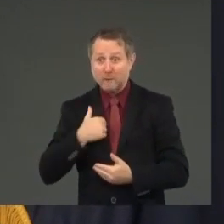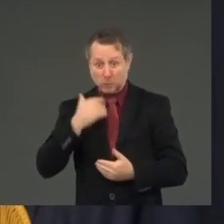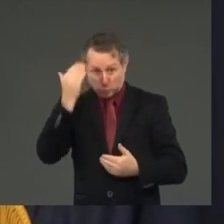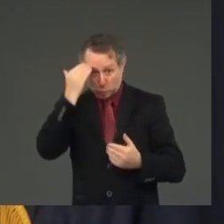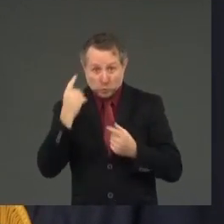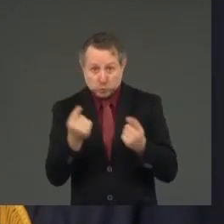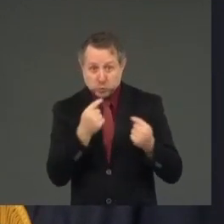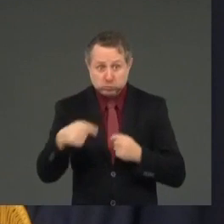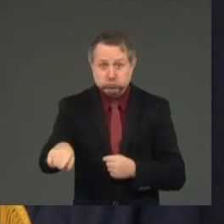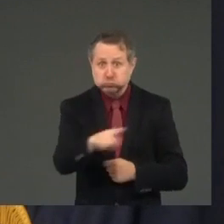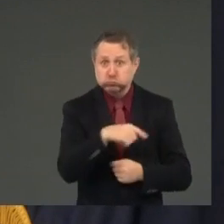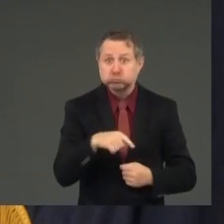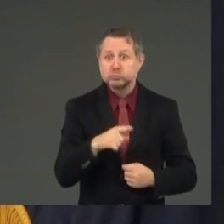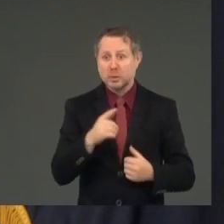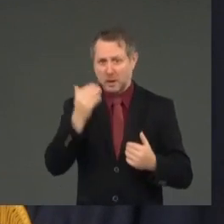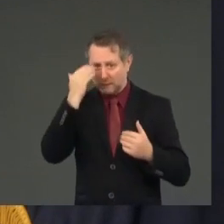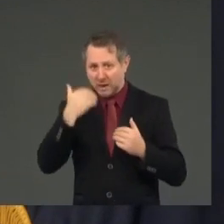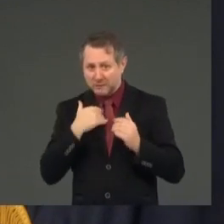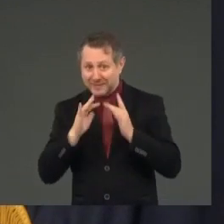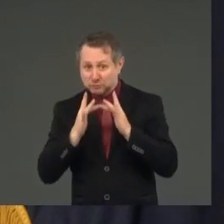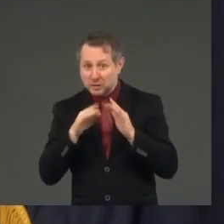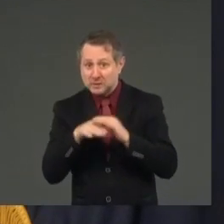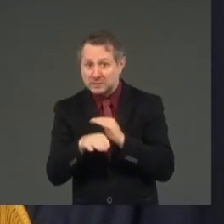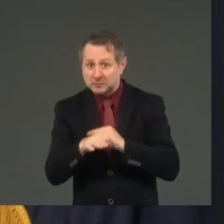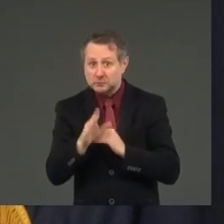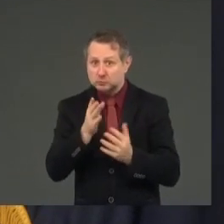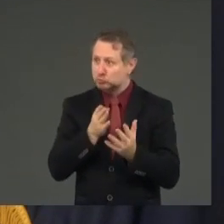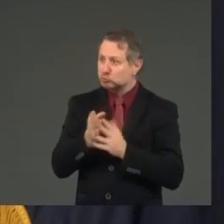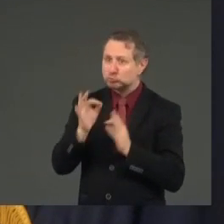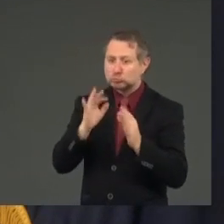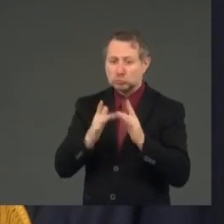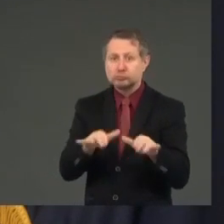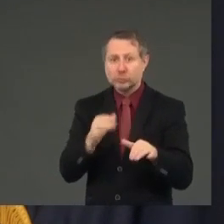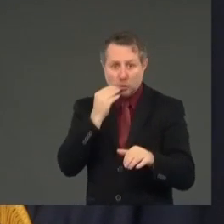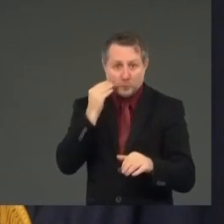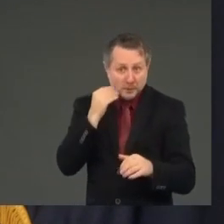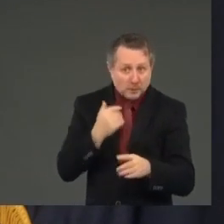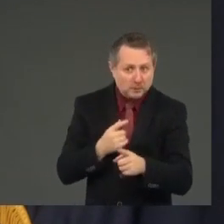THE EQUIPMENT AT HOME.